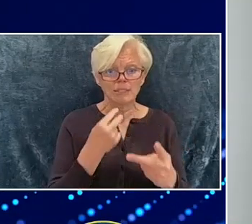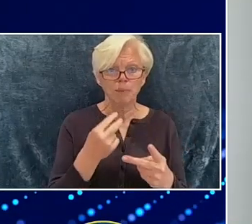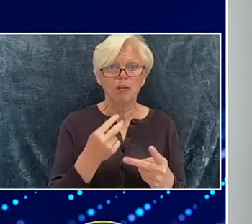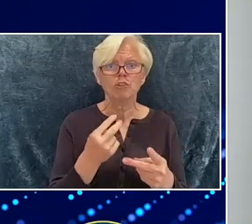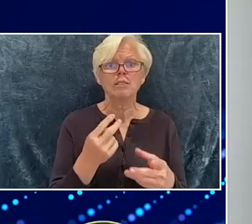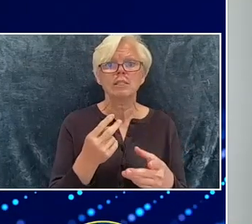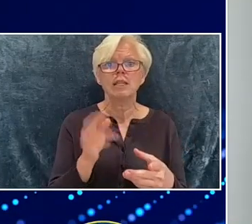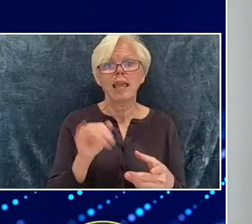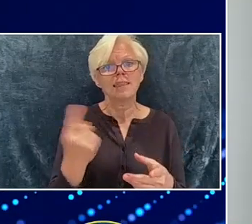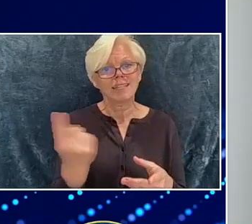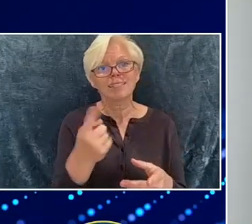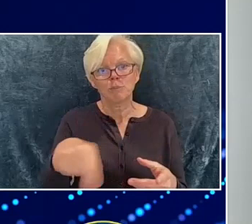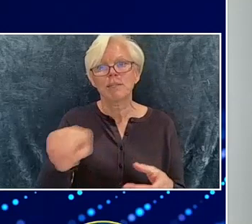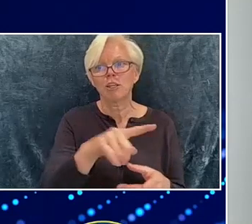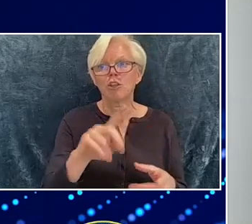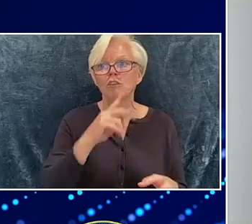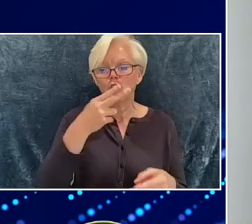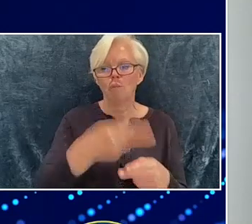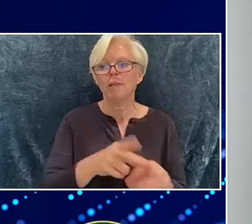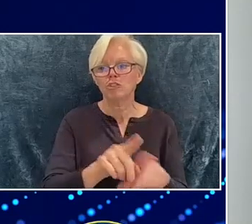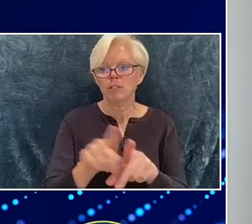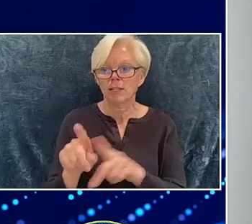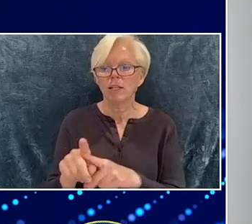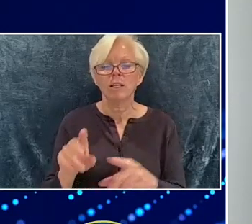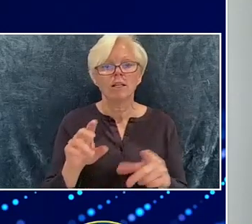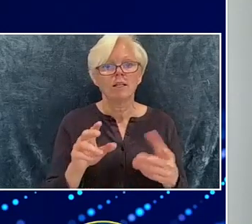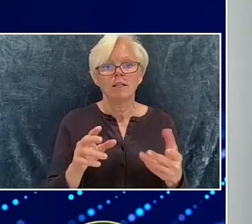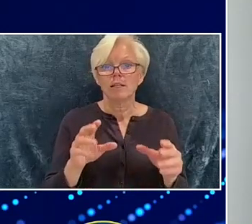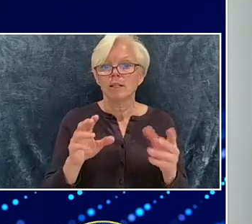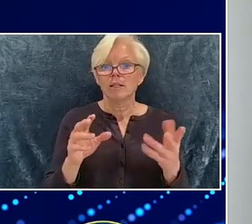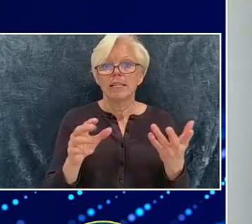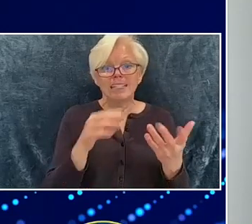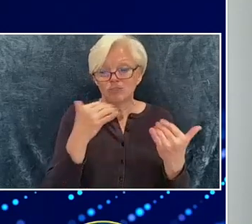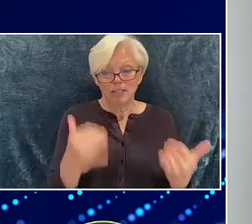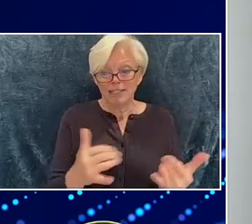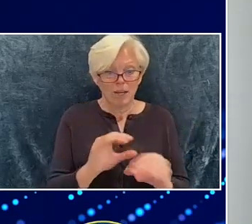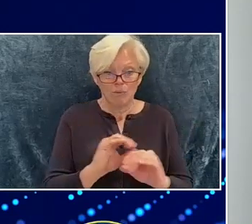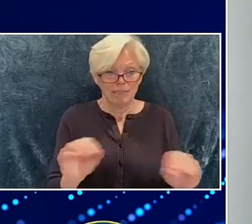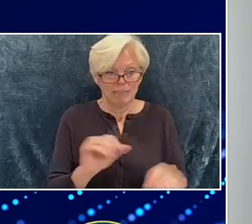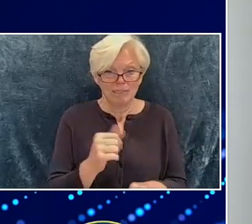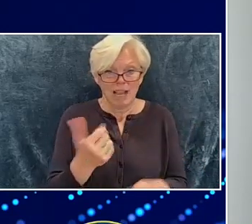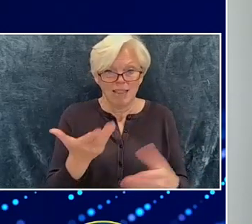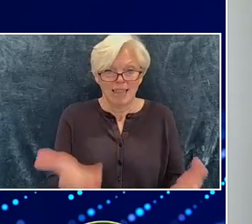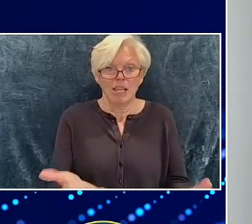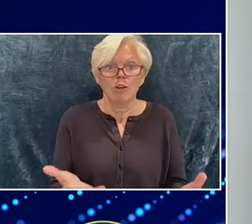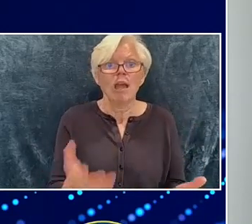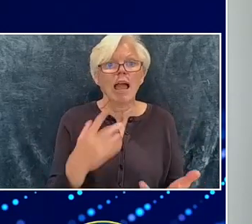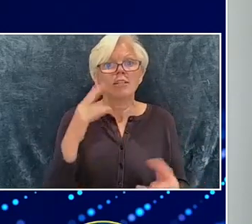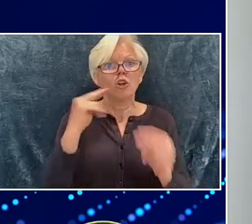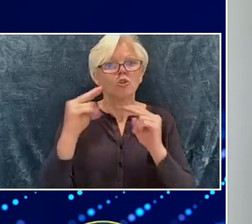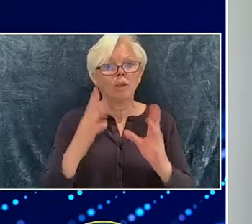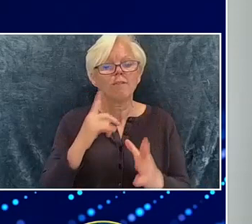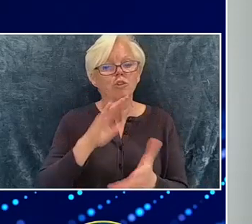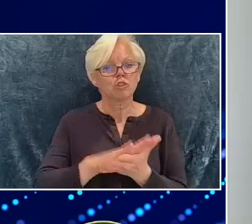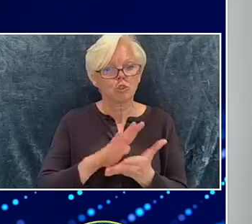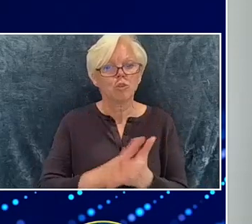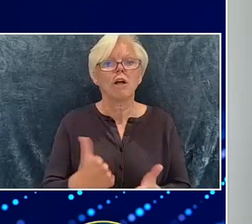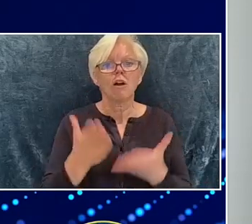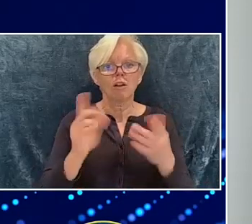you guys have all brought up as well, is non-existent currently. And I know negotiators for schools have offered options to show- to give more